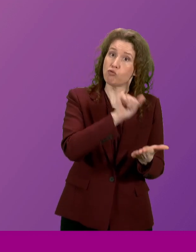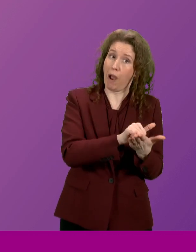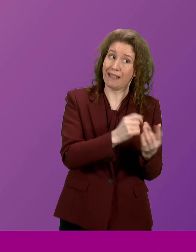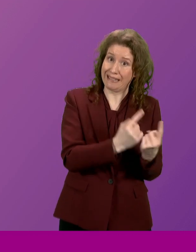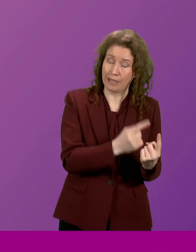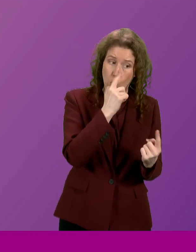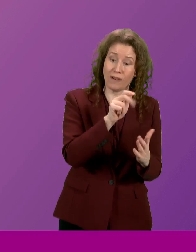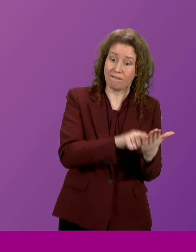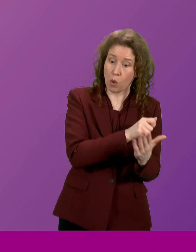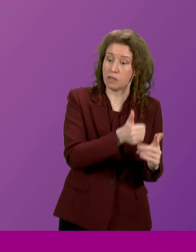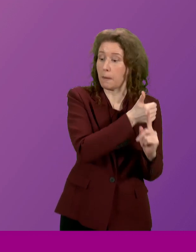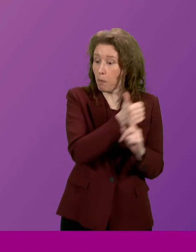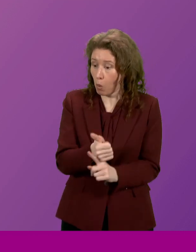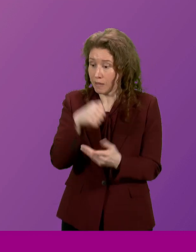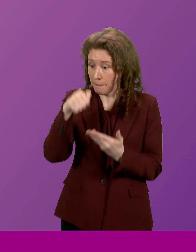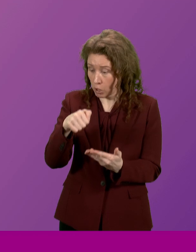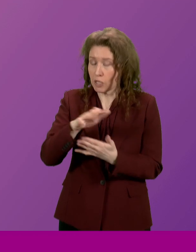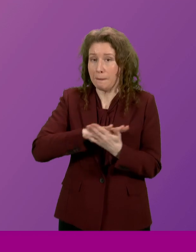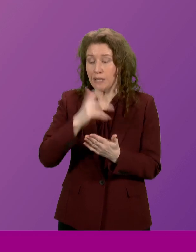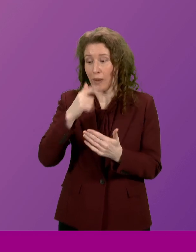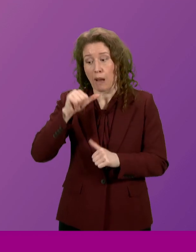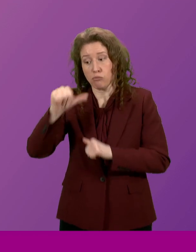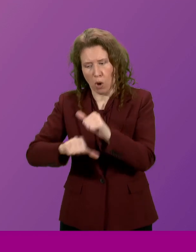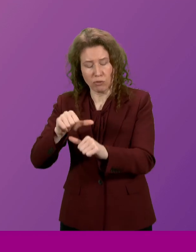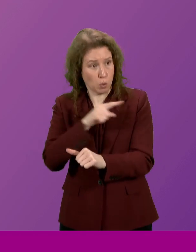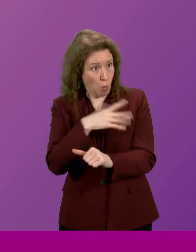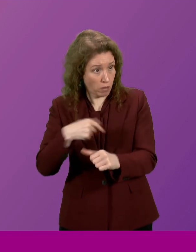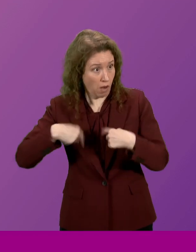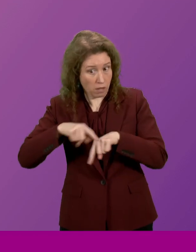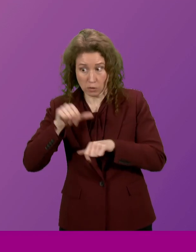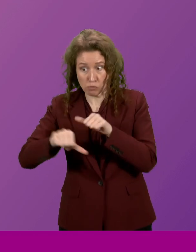budget in order to start making the progress that he is apparently interested in making.